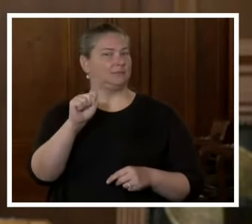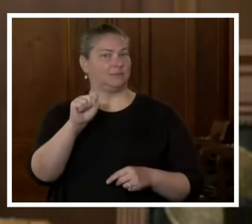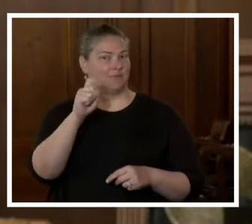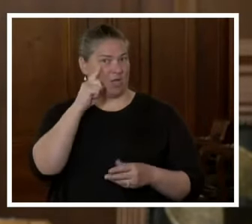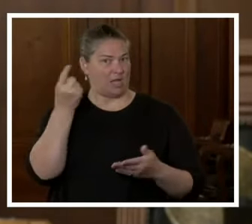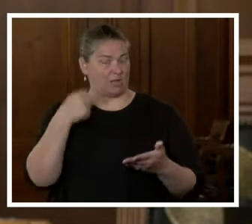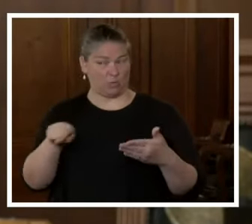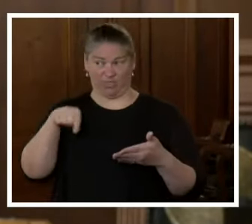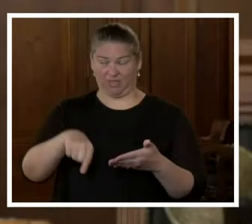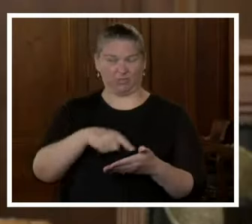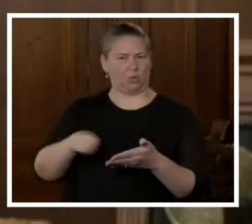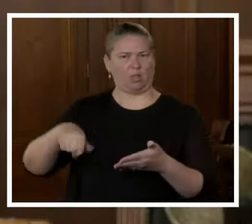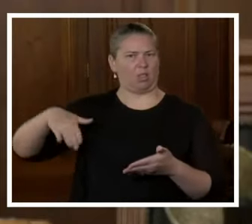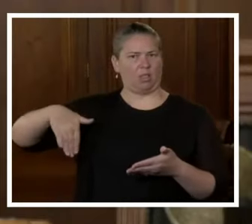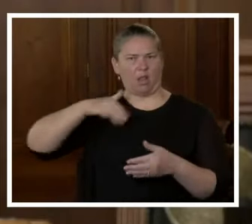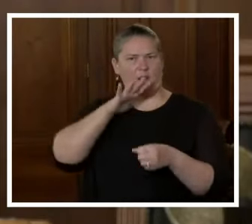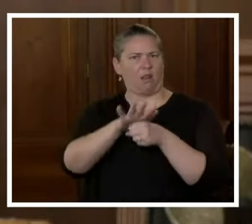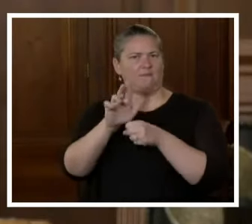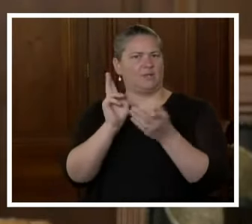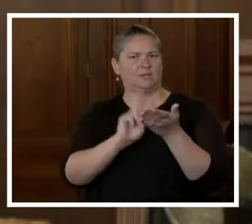WHO NEED HEALTH CARE THE HELP